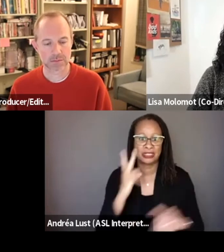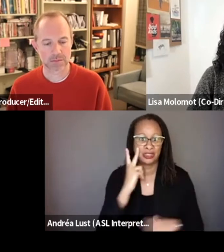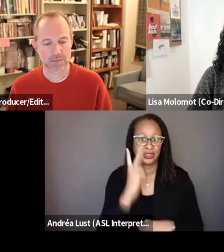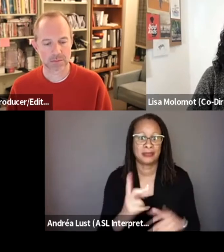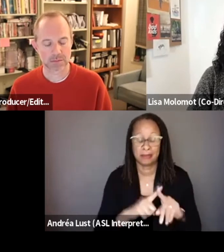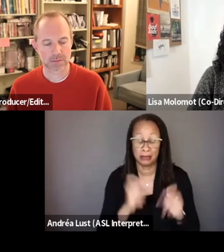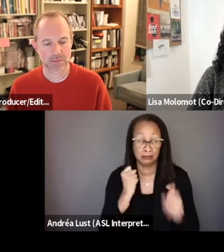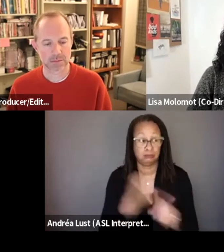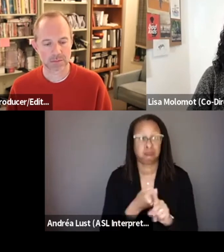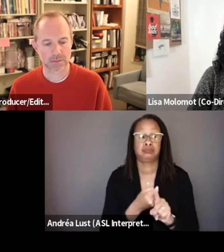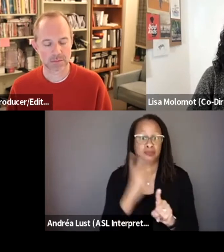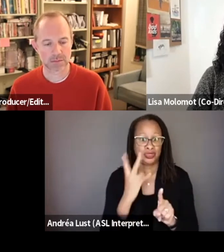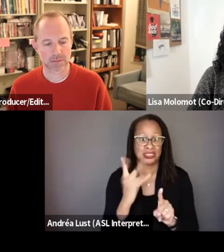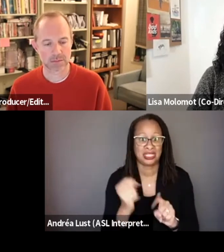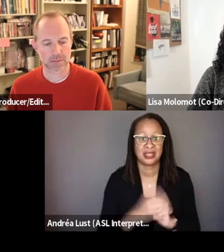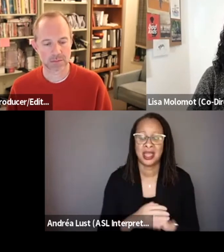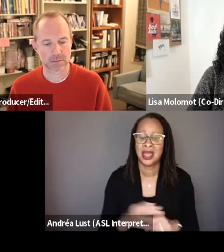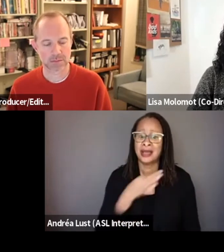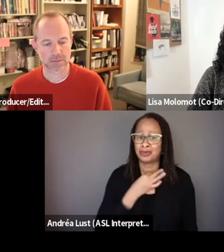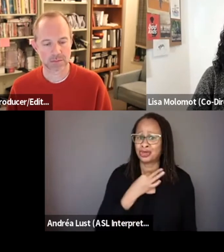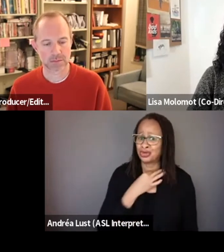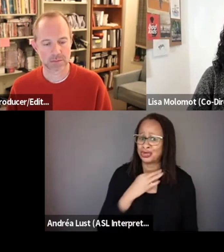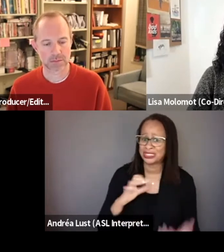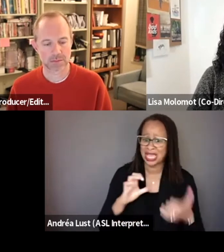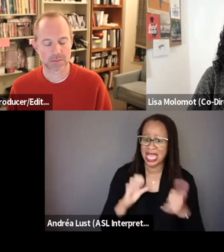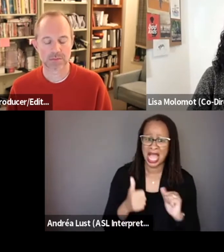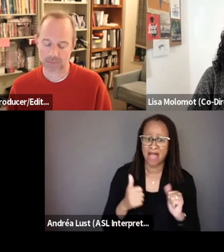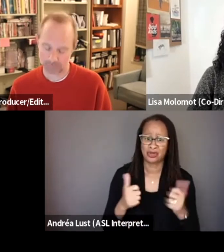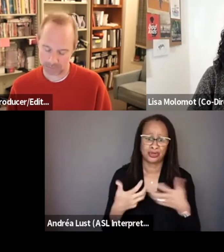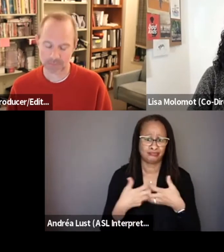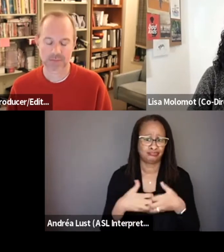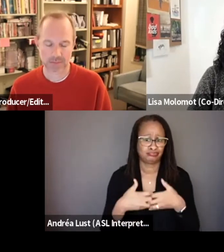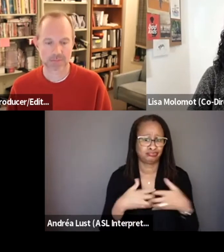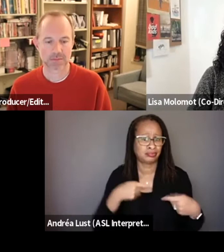And I'm just kind of wondering how you wrestle with that, how to show that kind of,